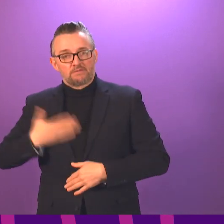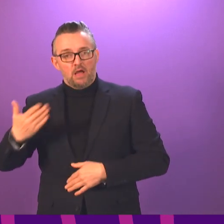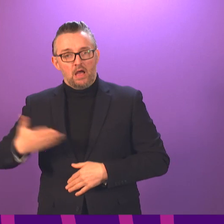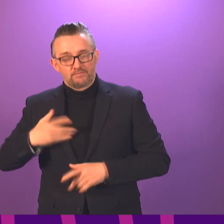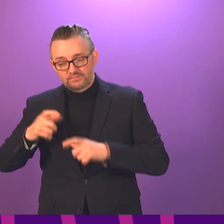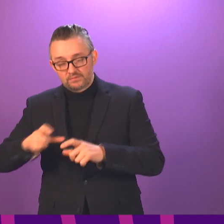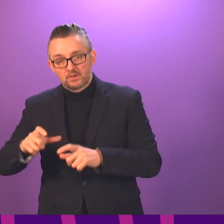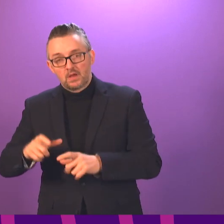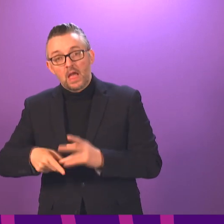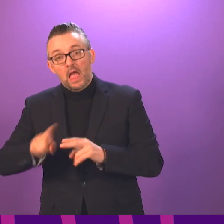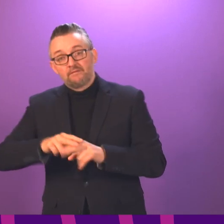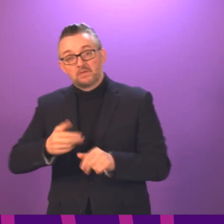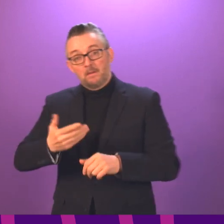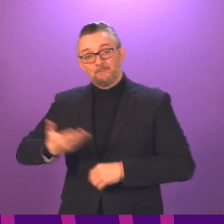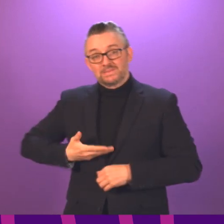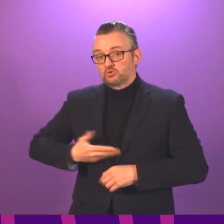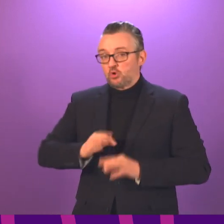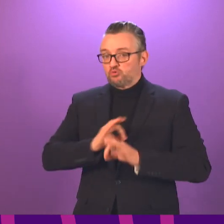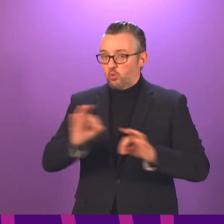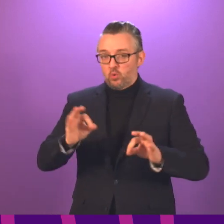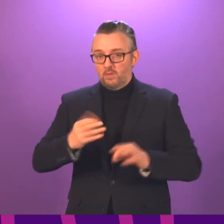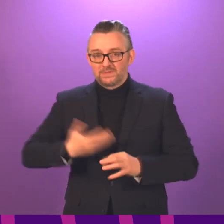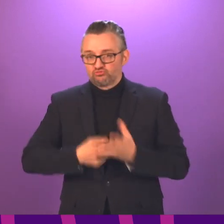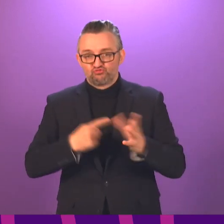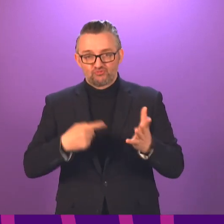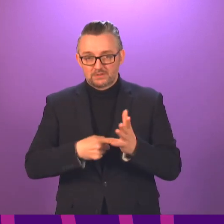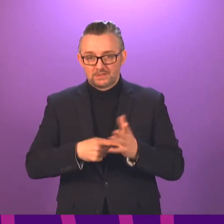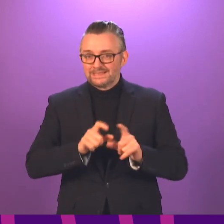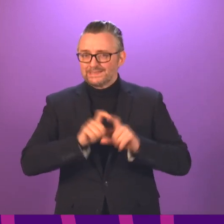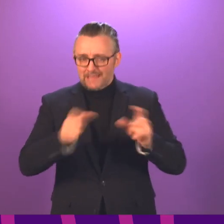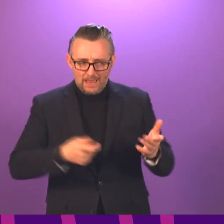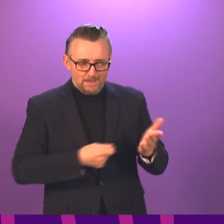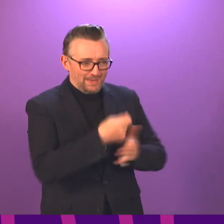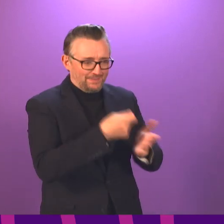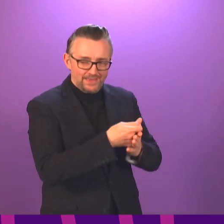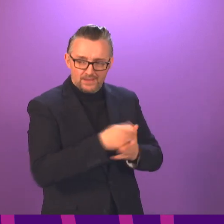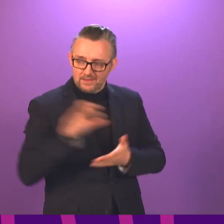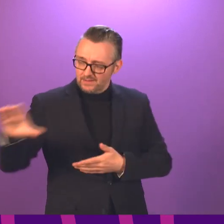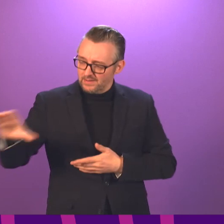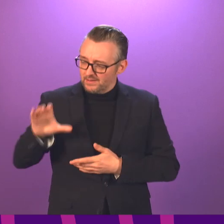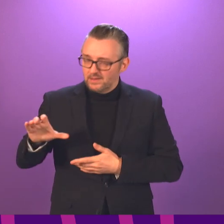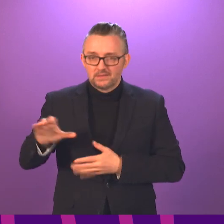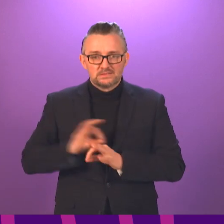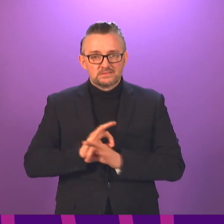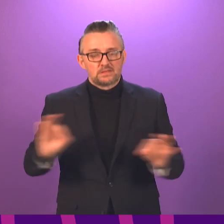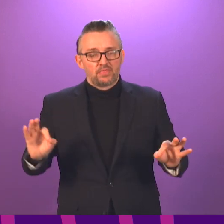do not pay business rates have similar overheads but have received nothing. They hope to access